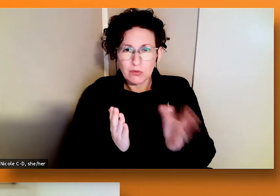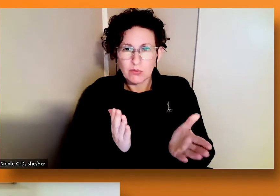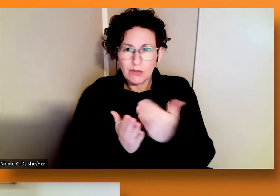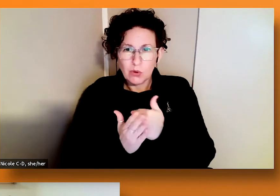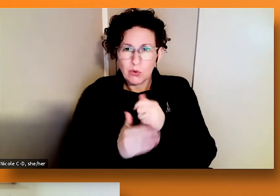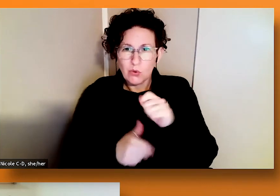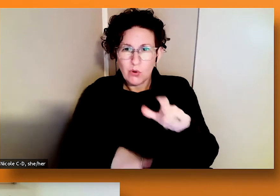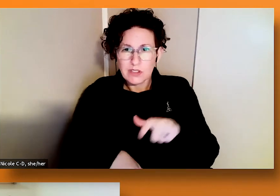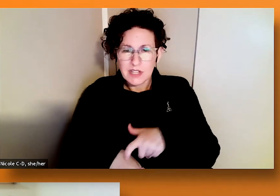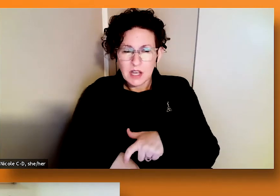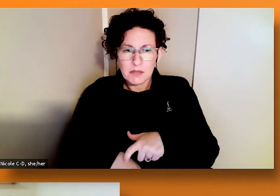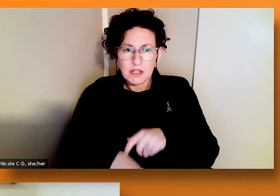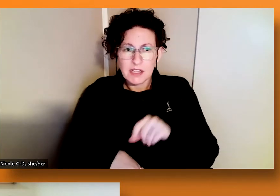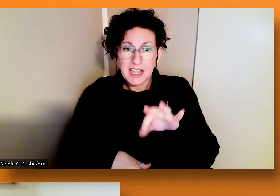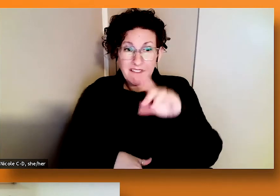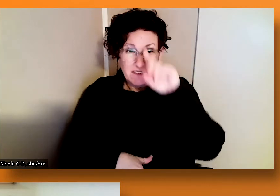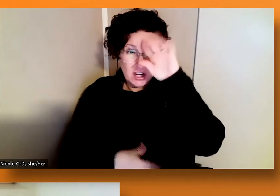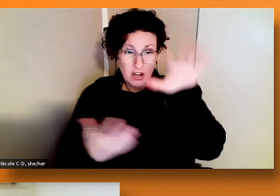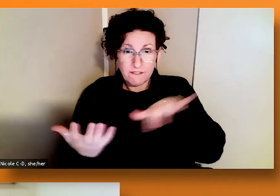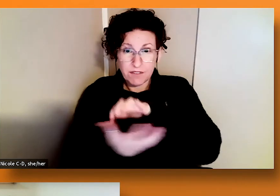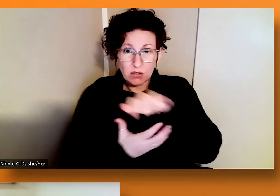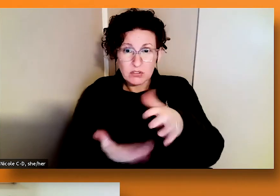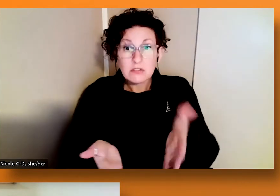So ask questions.